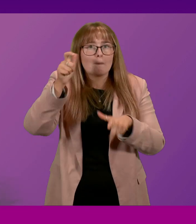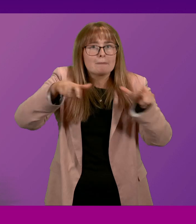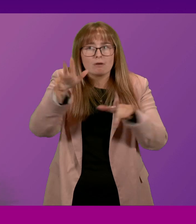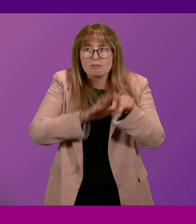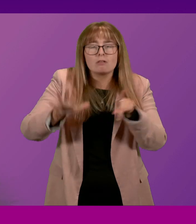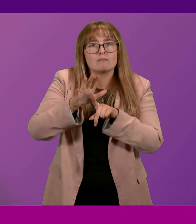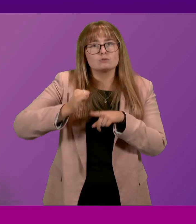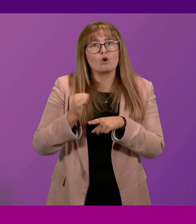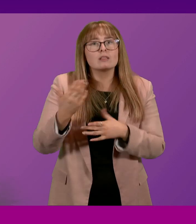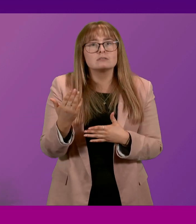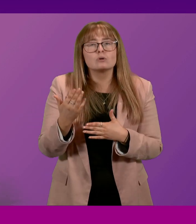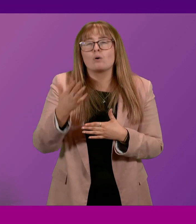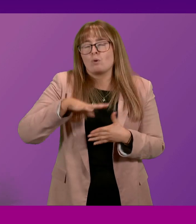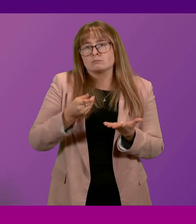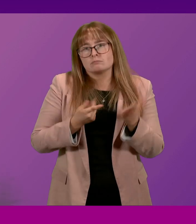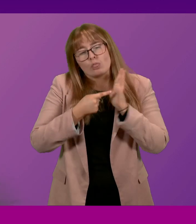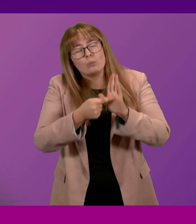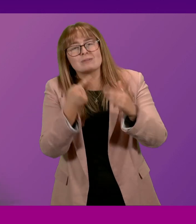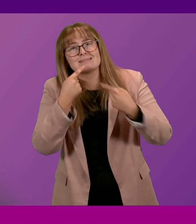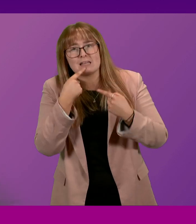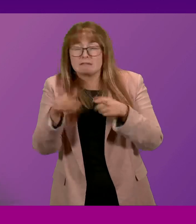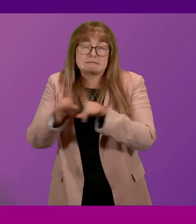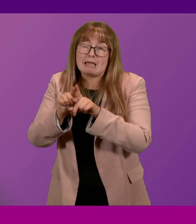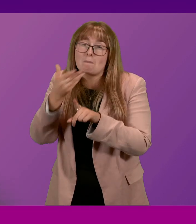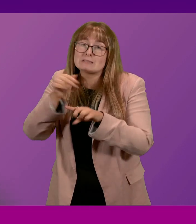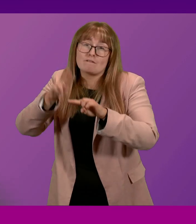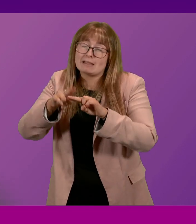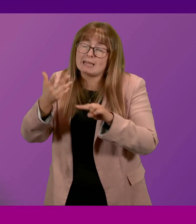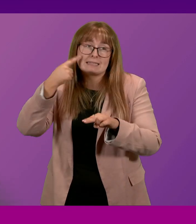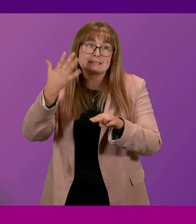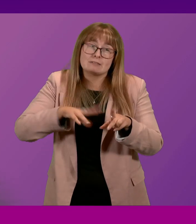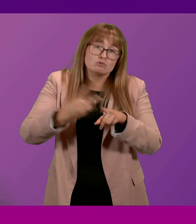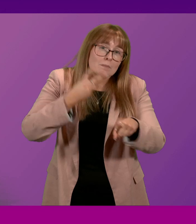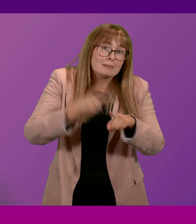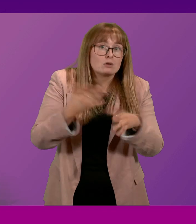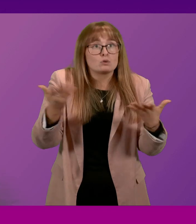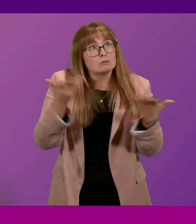Let me return to the data that I went through with Mr Findlay, which needs to be repeated because Mr Sarwar has obviously not been able to